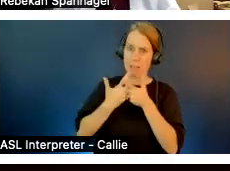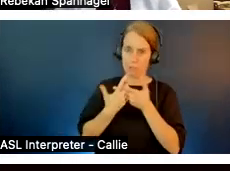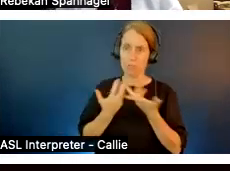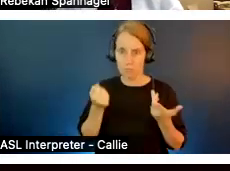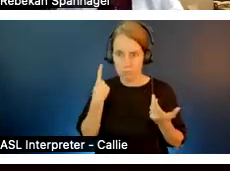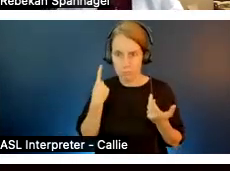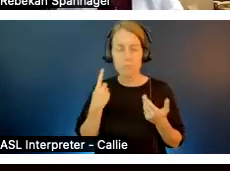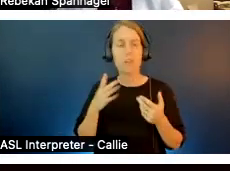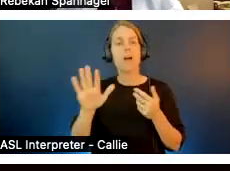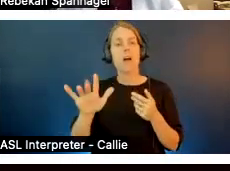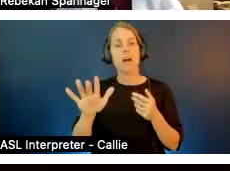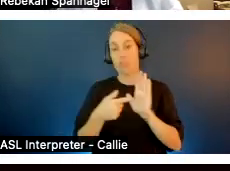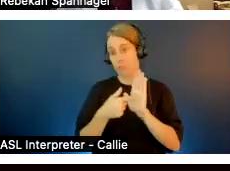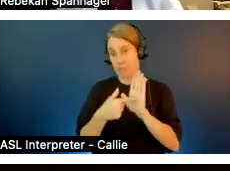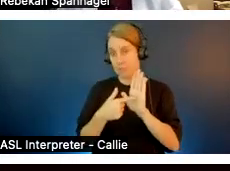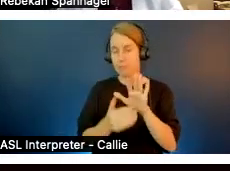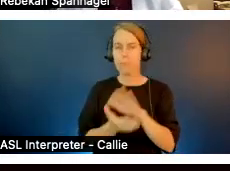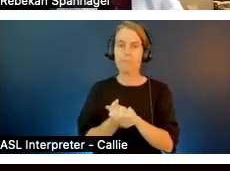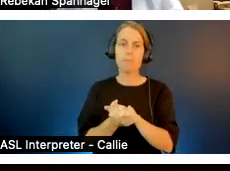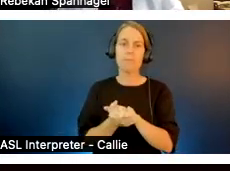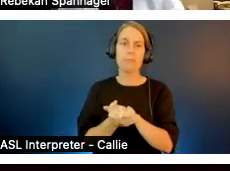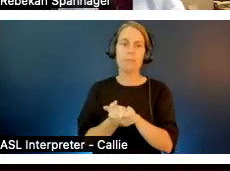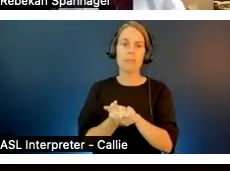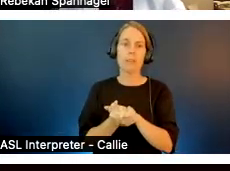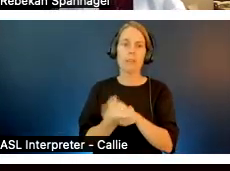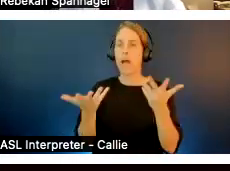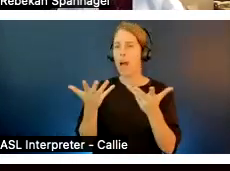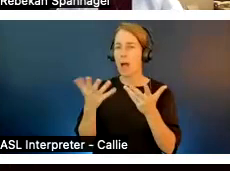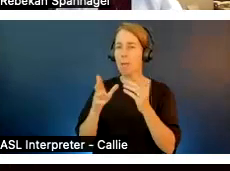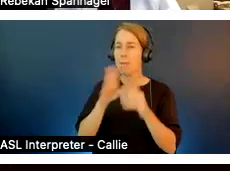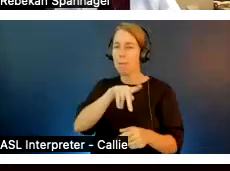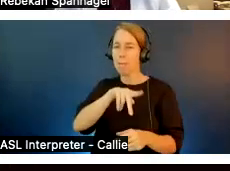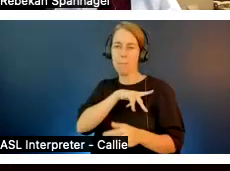if you are requesting um personal care aid services or something like that